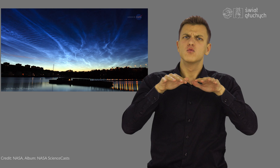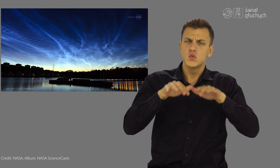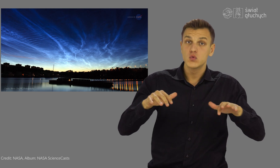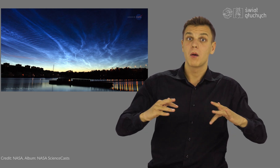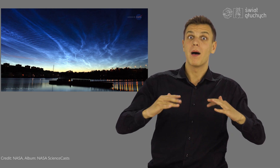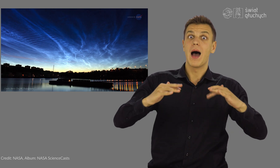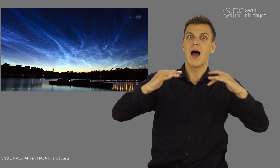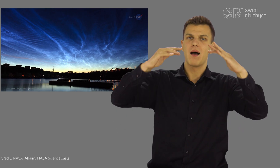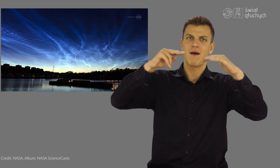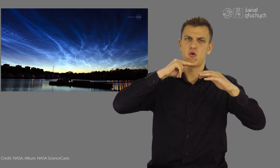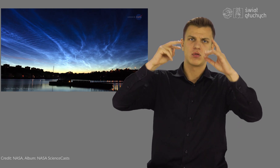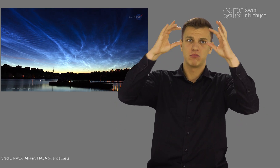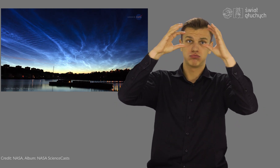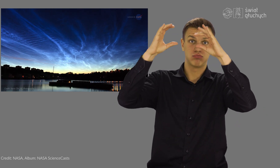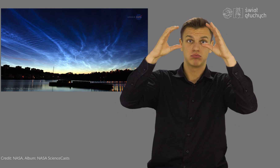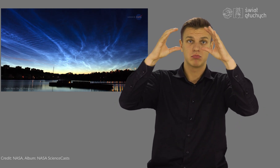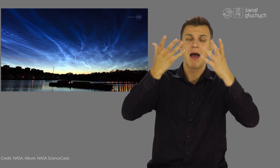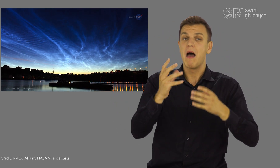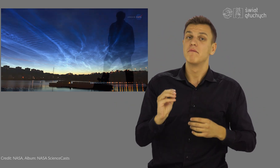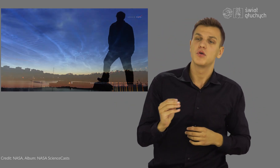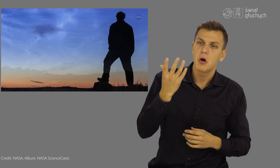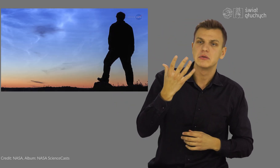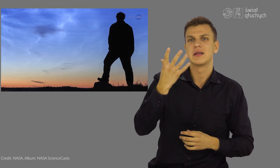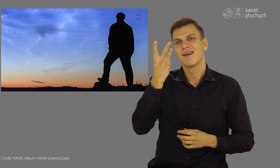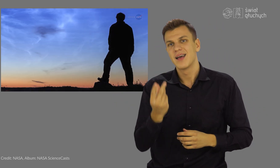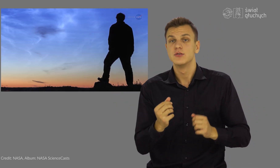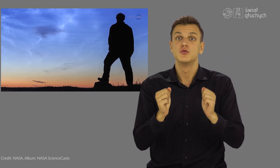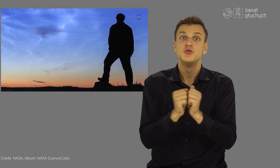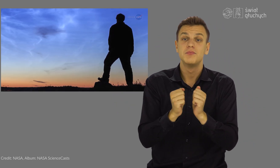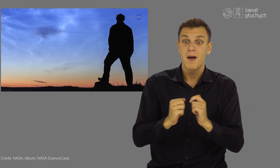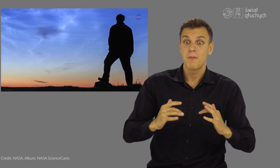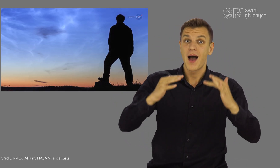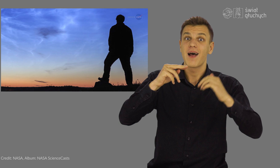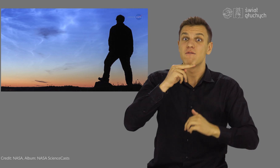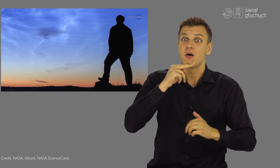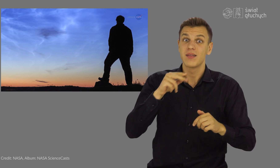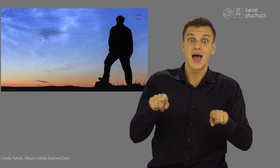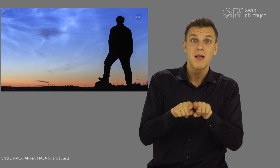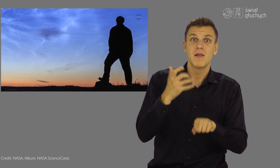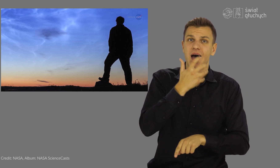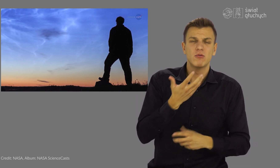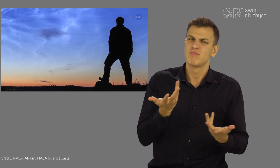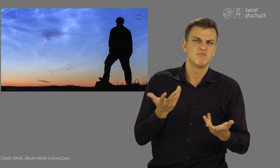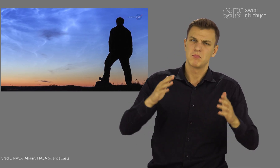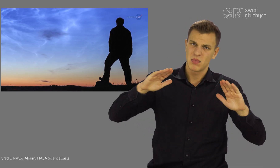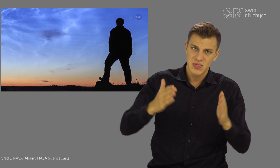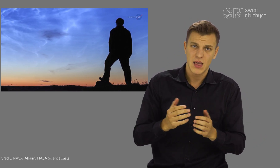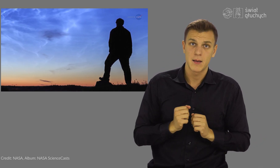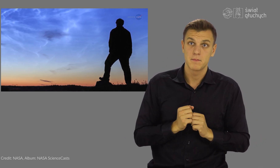there is more water vapor than during the rest of the year.